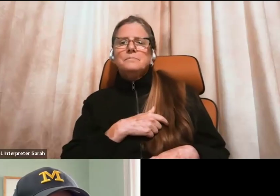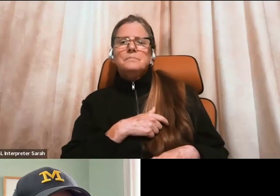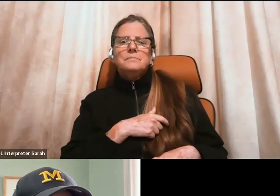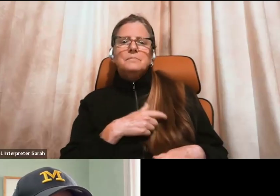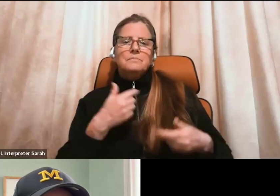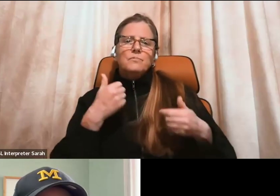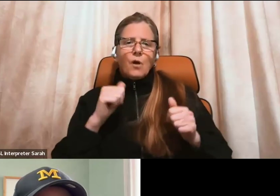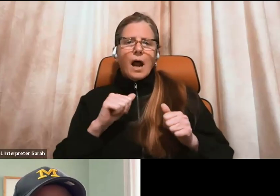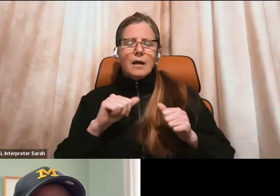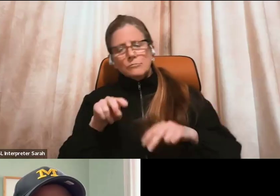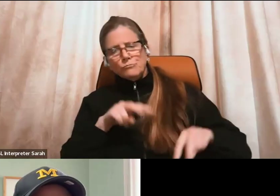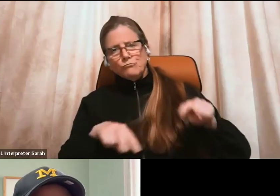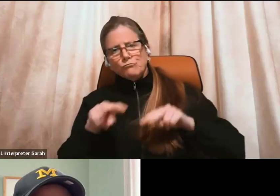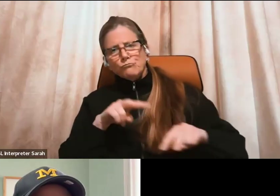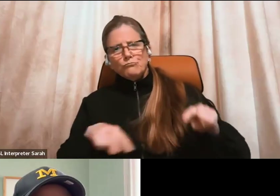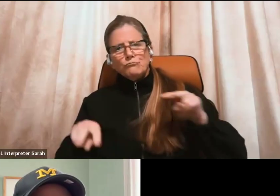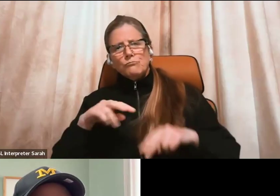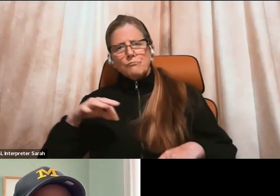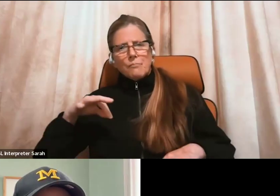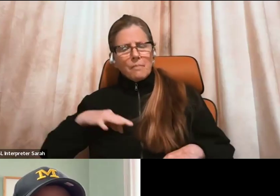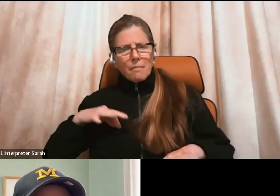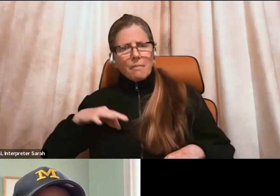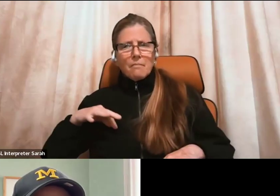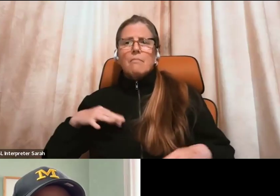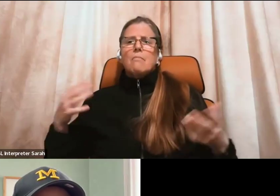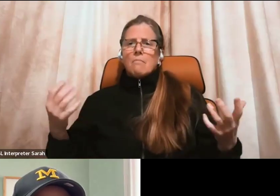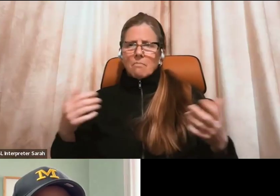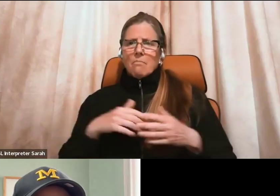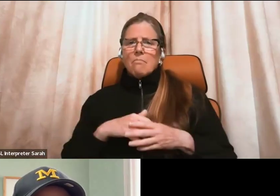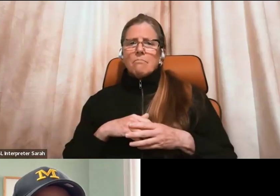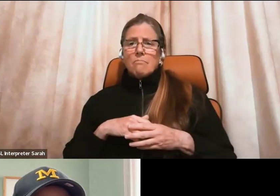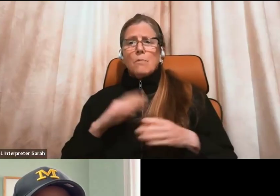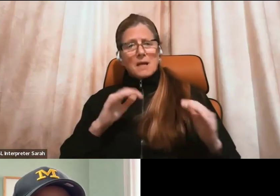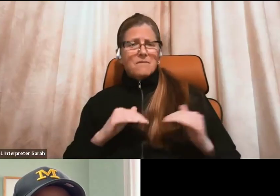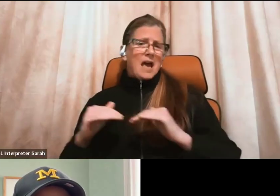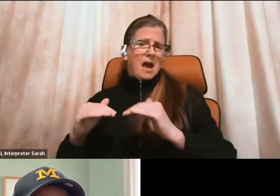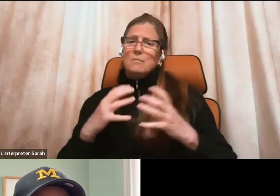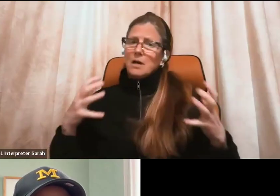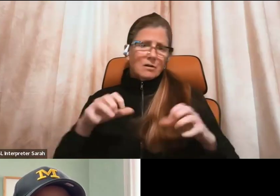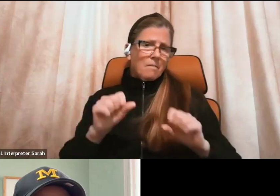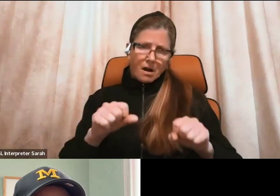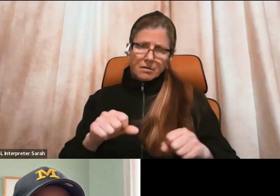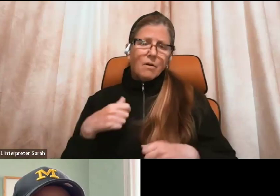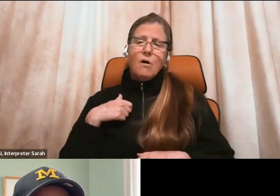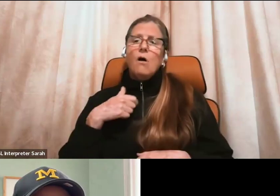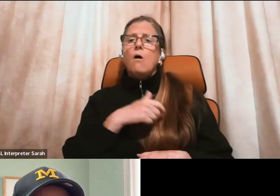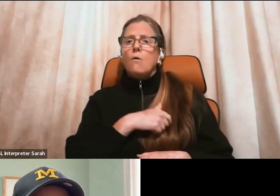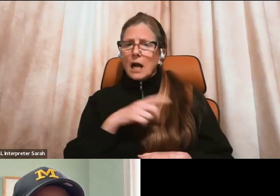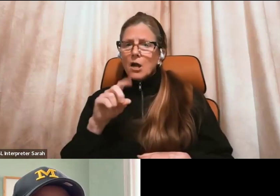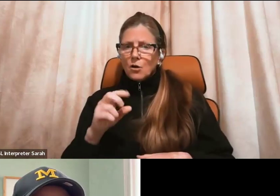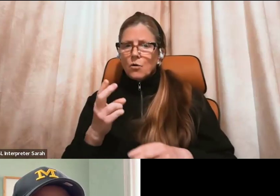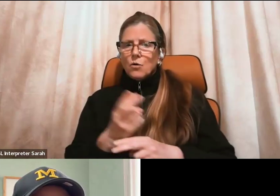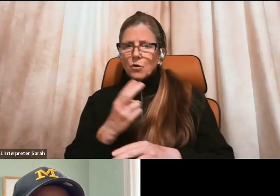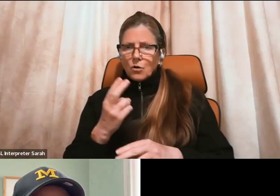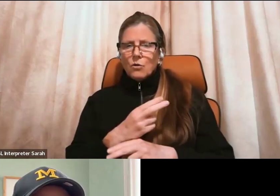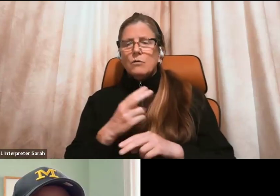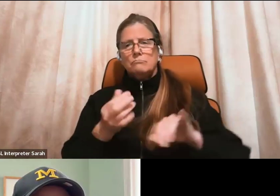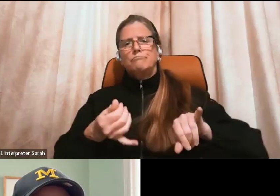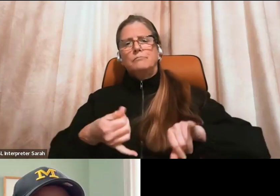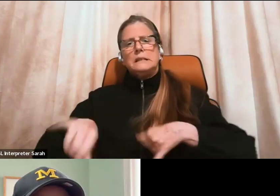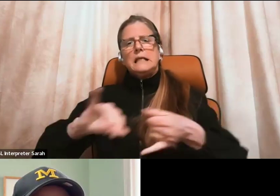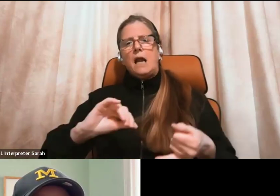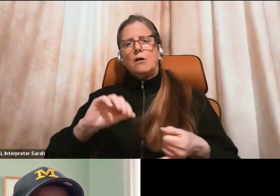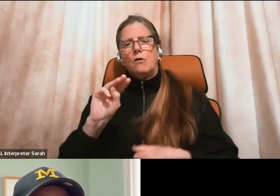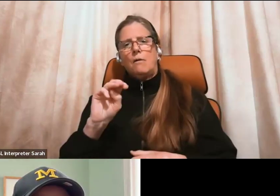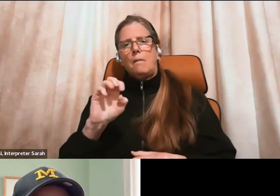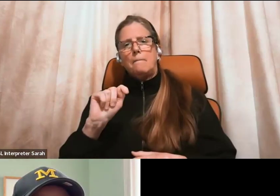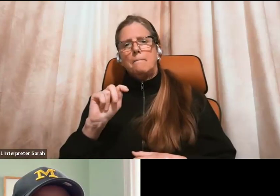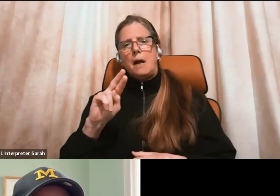applications as equitably as possible. So, we, we do use fairly standard metrics when looking at